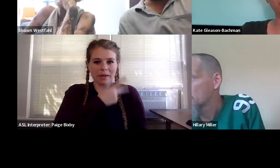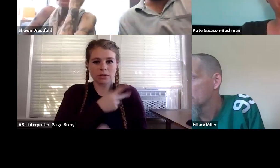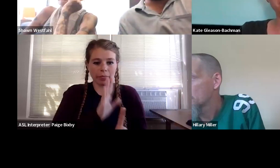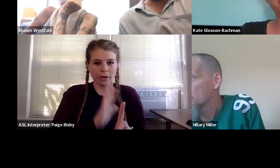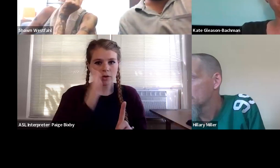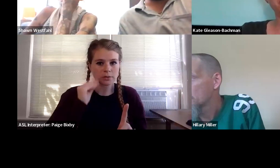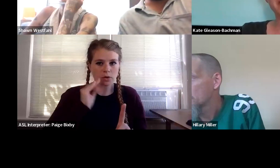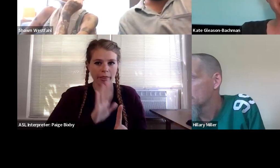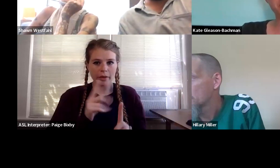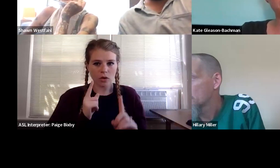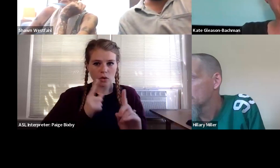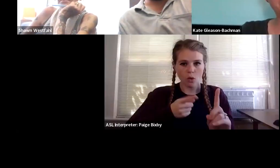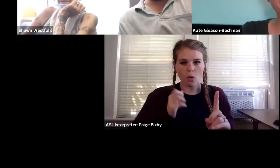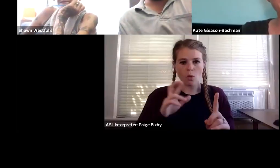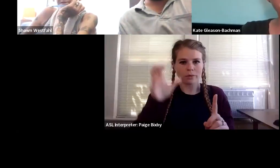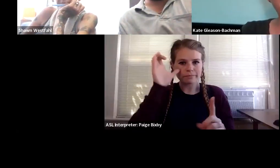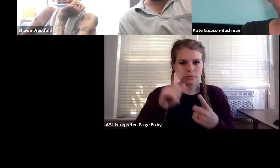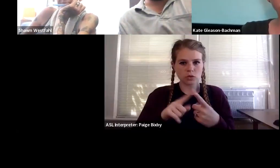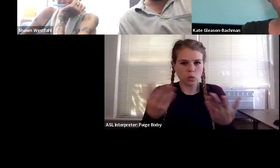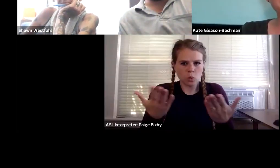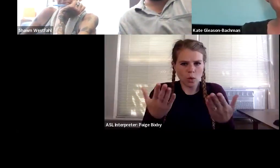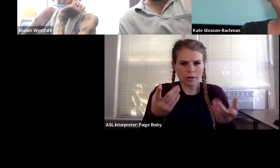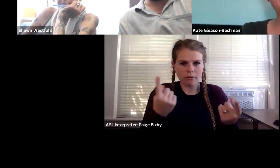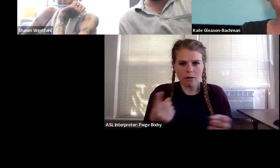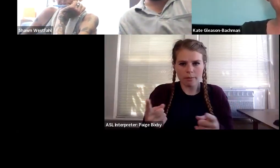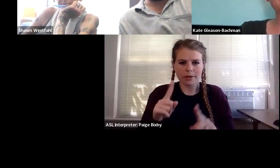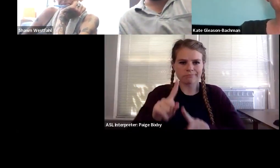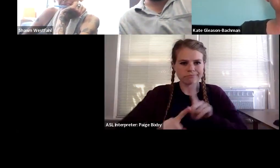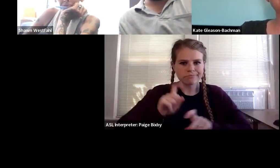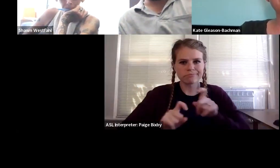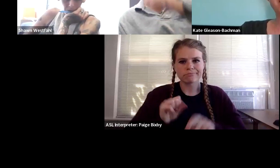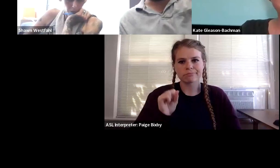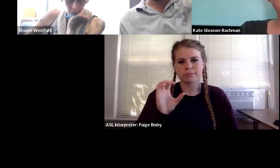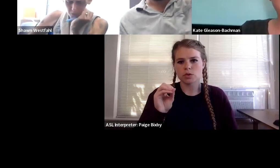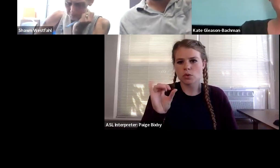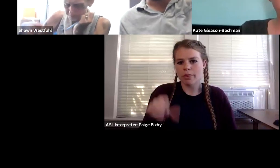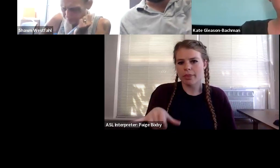or you know, listen to what's happening for them and ask questions. And that makes such a big difference